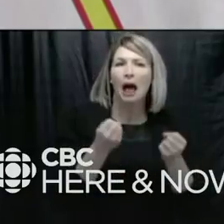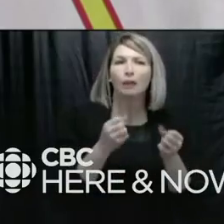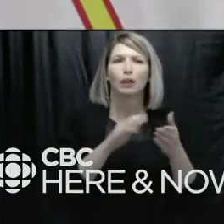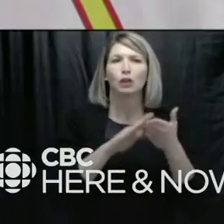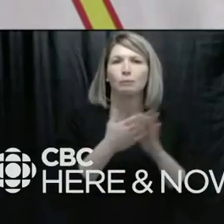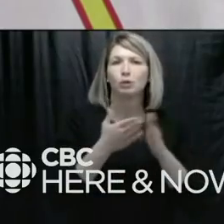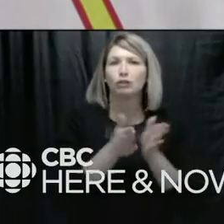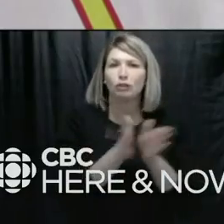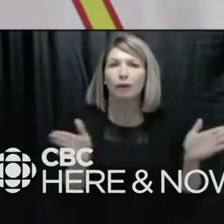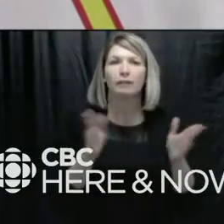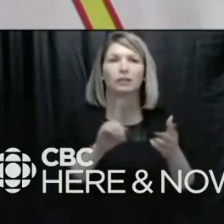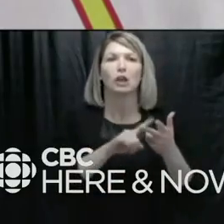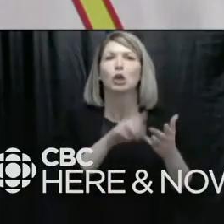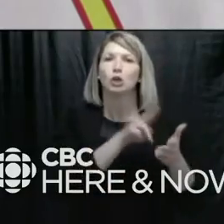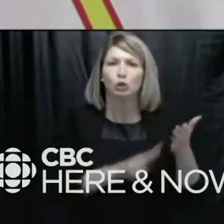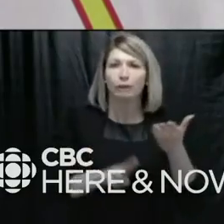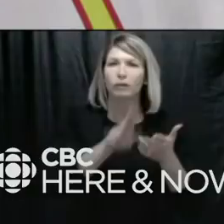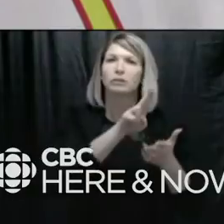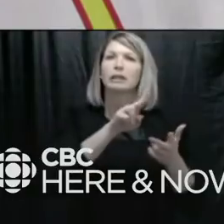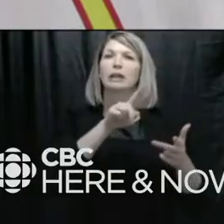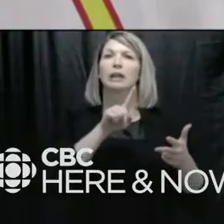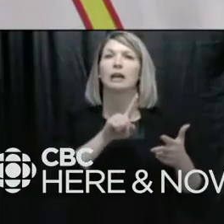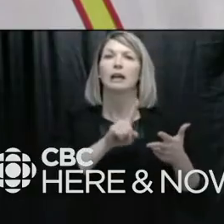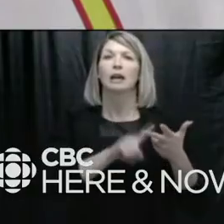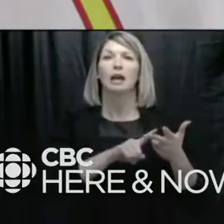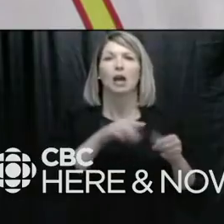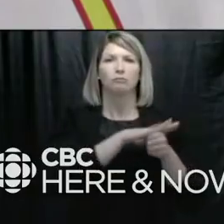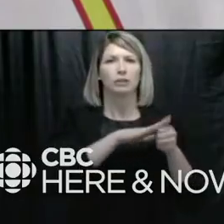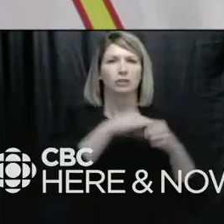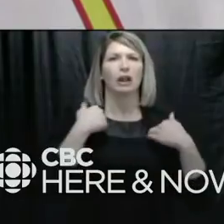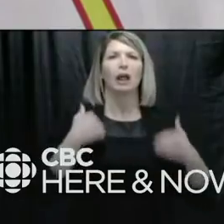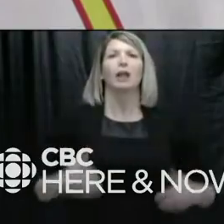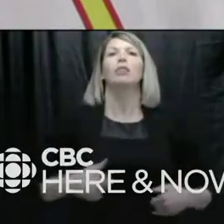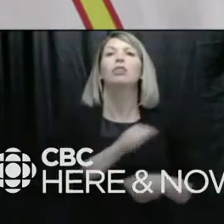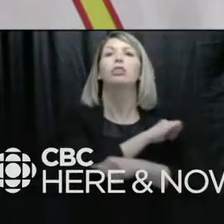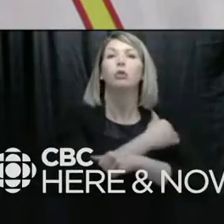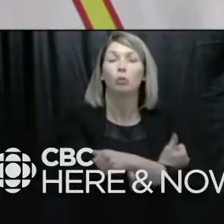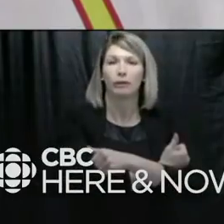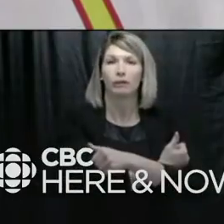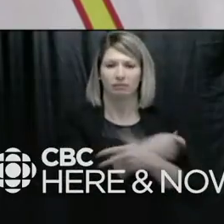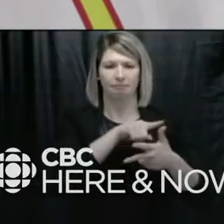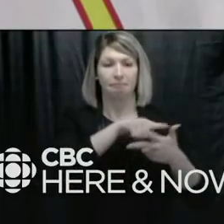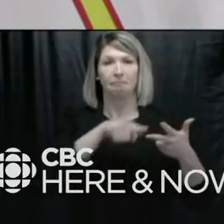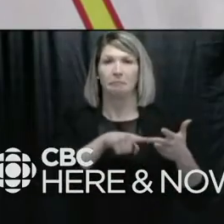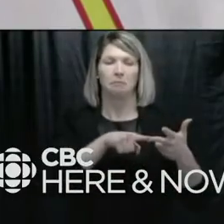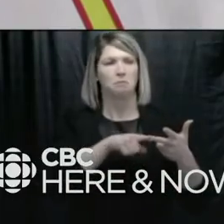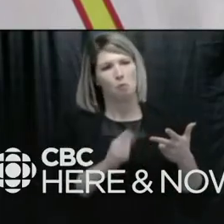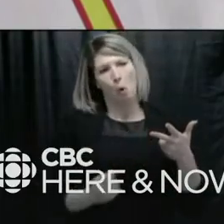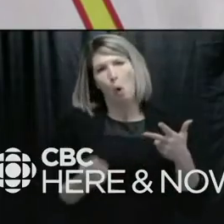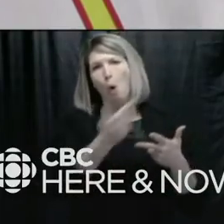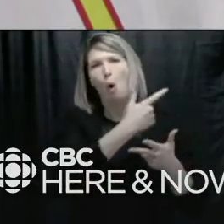THE DEPARTMENT OF HEALTH AND COMMUNITY SERVICES AND MEMORIAL UNIVERSITY.